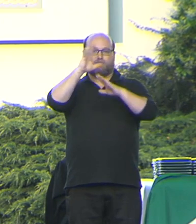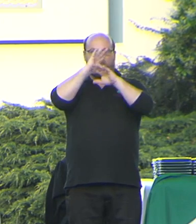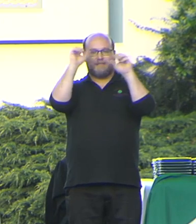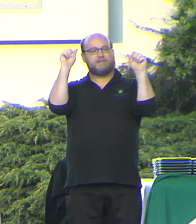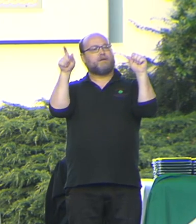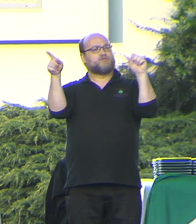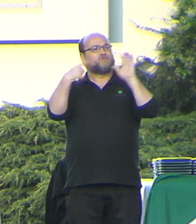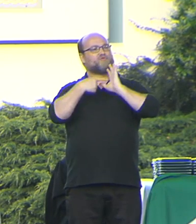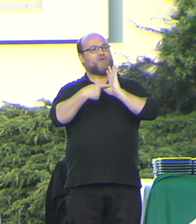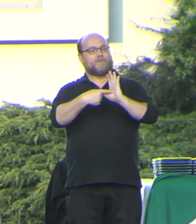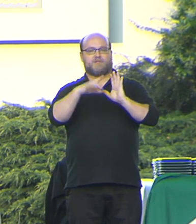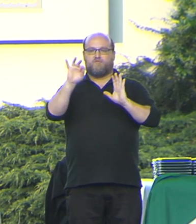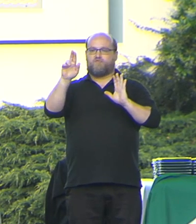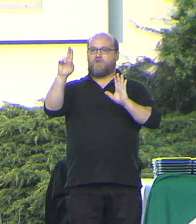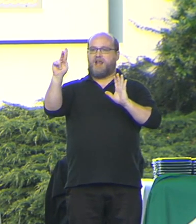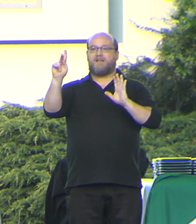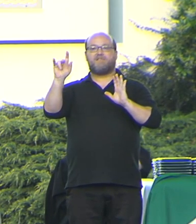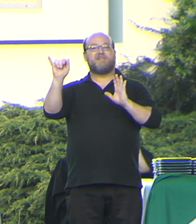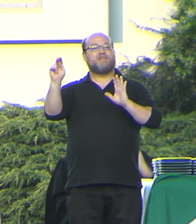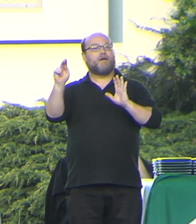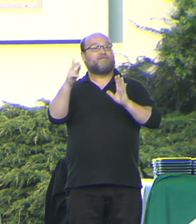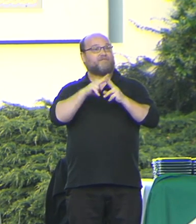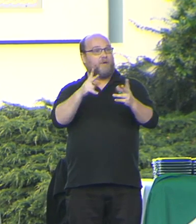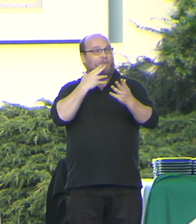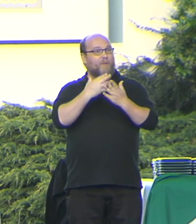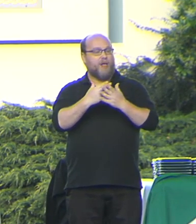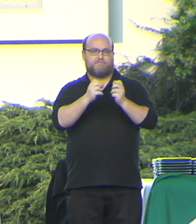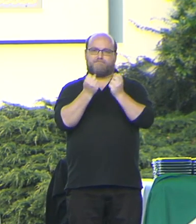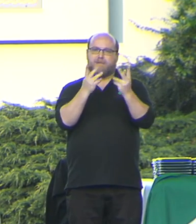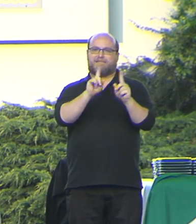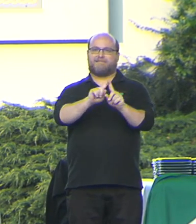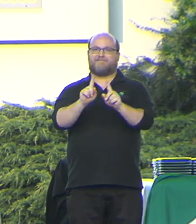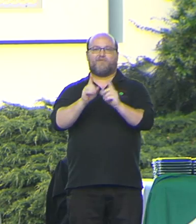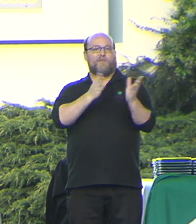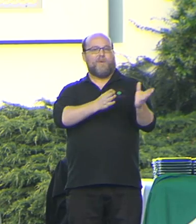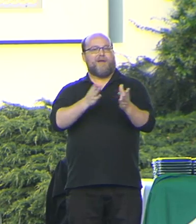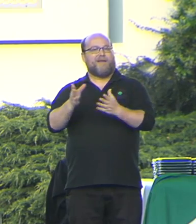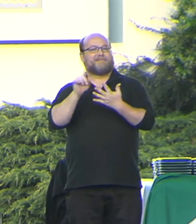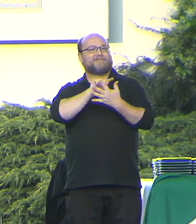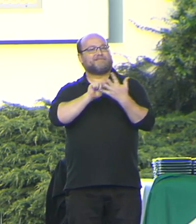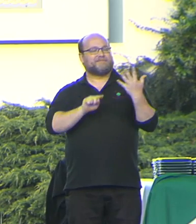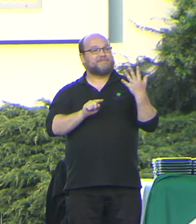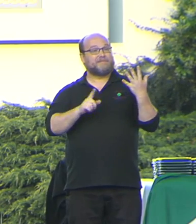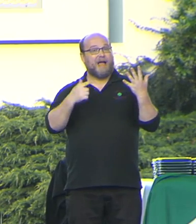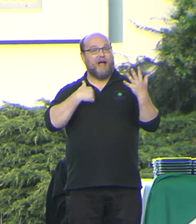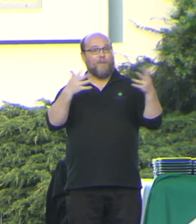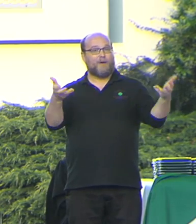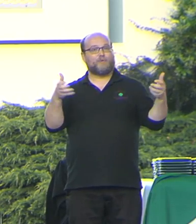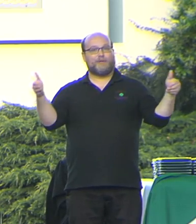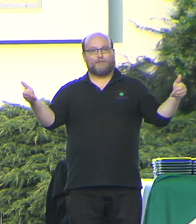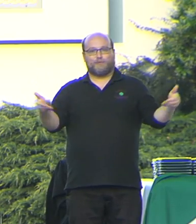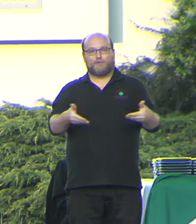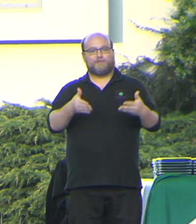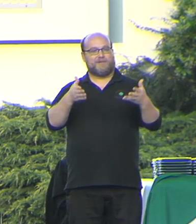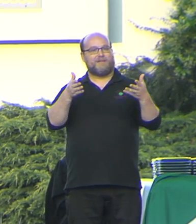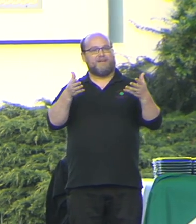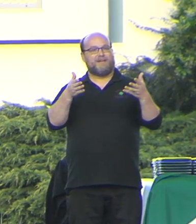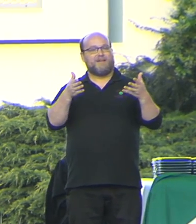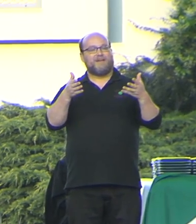so well in so many ways. At this time I'd like to introduce and welcome to the stage our student speaker